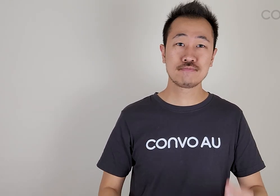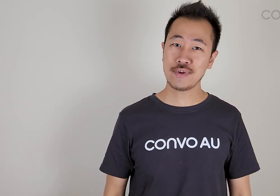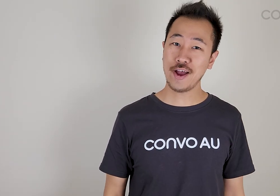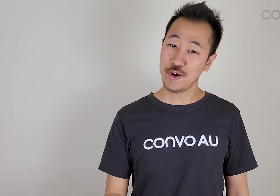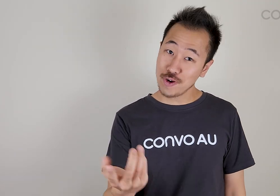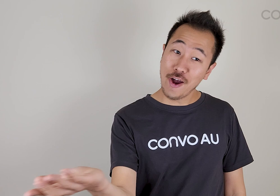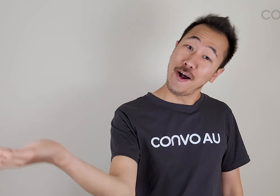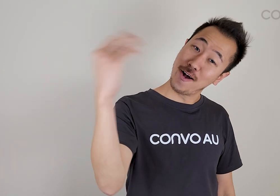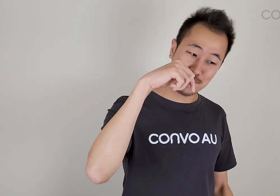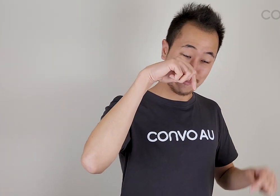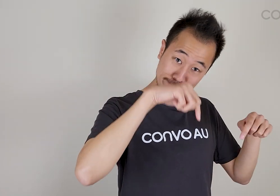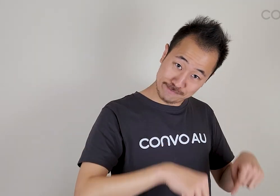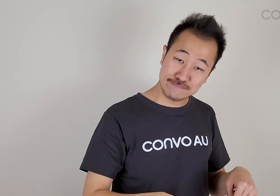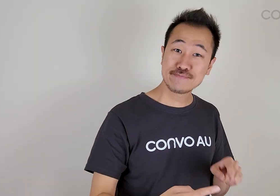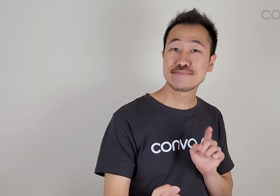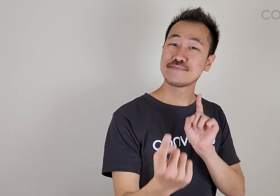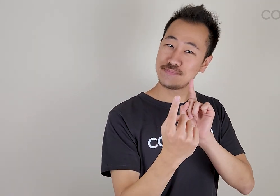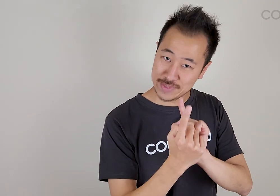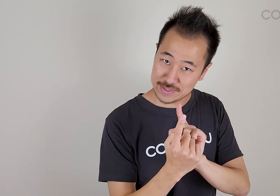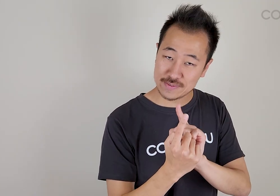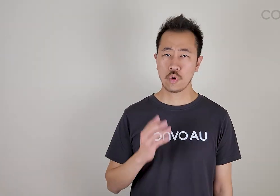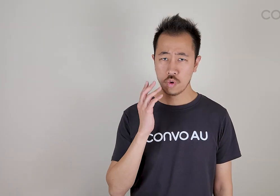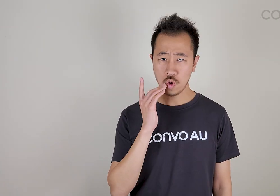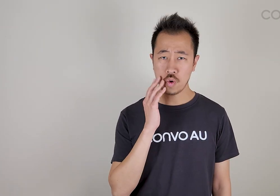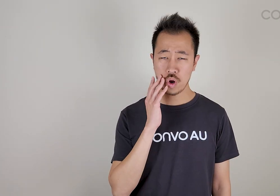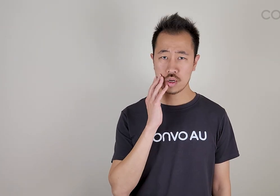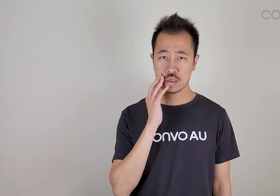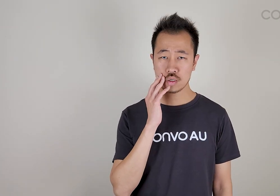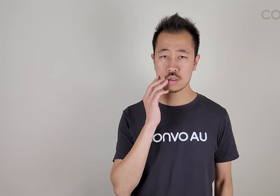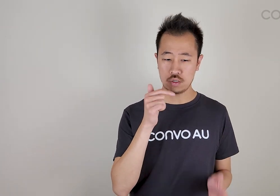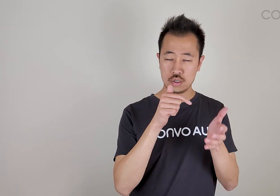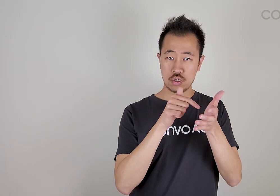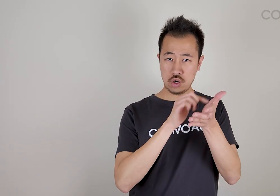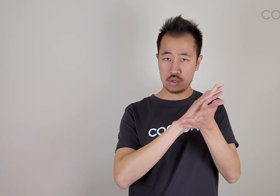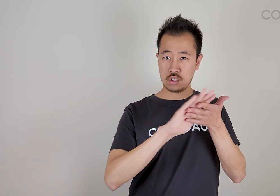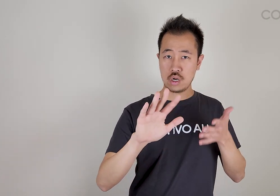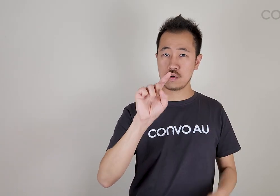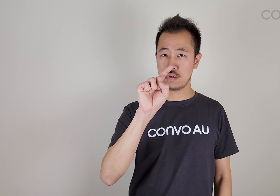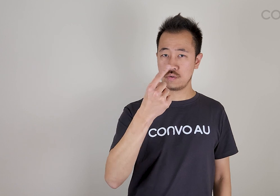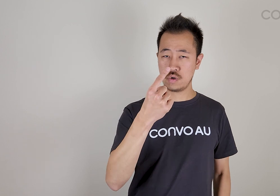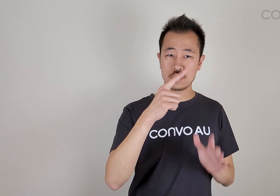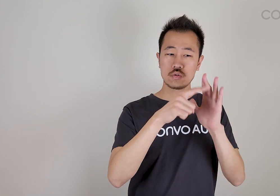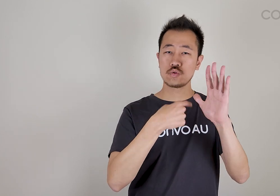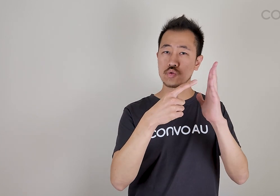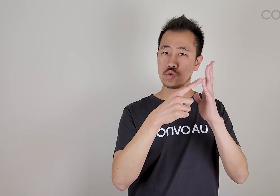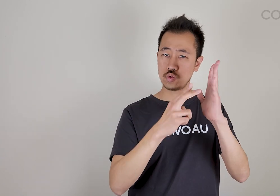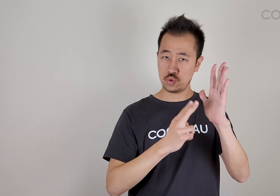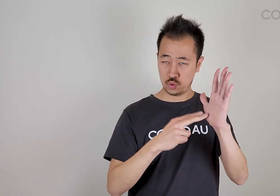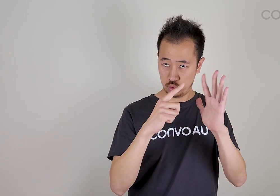Come and meet me to watch the information session. When: Thursday 01 June